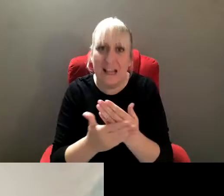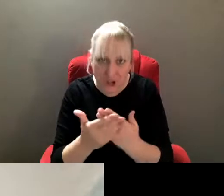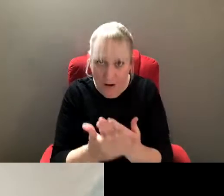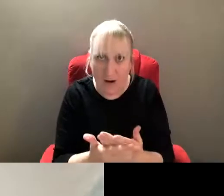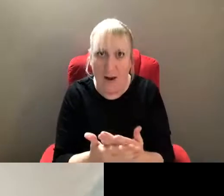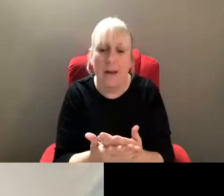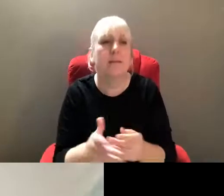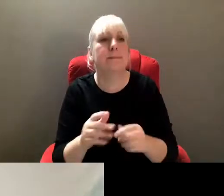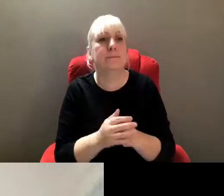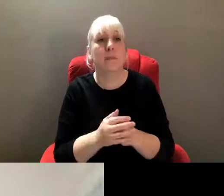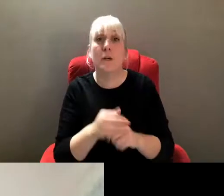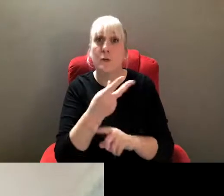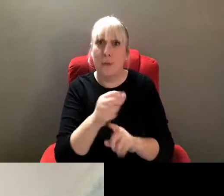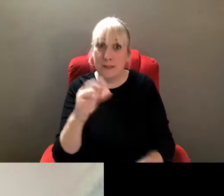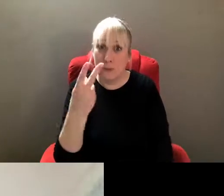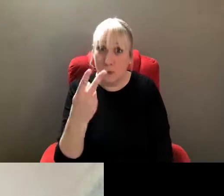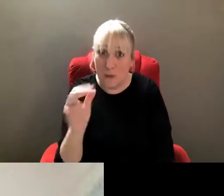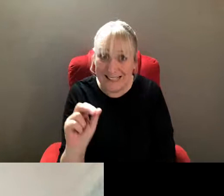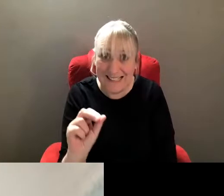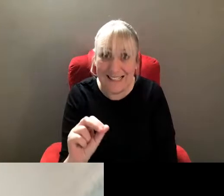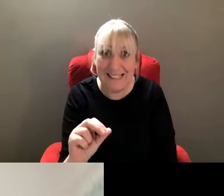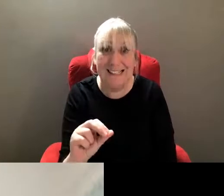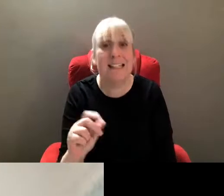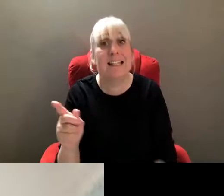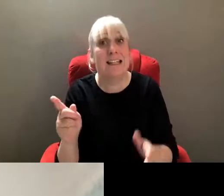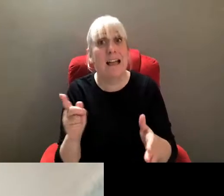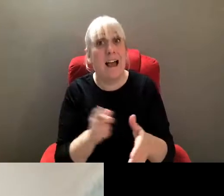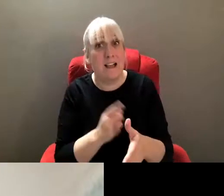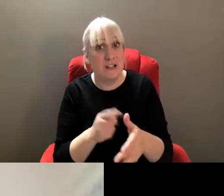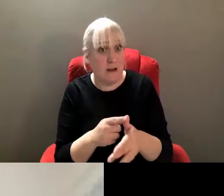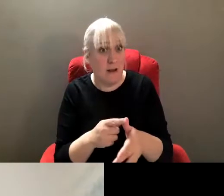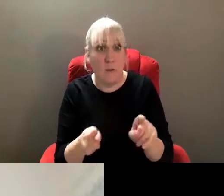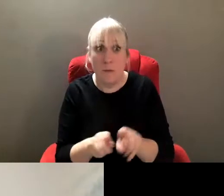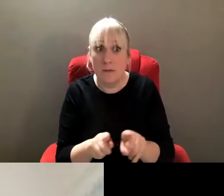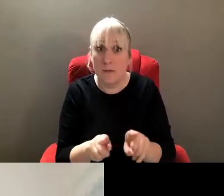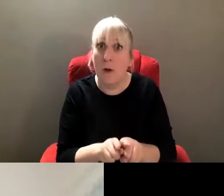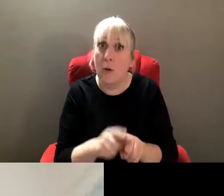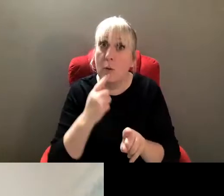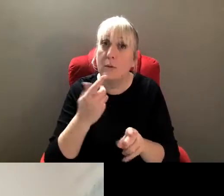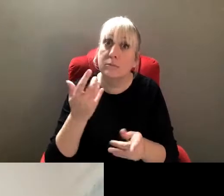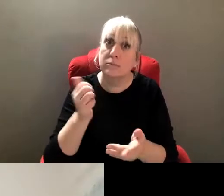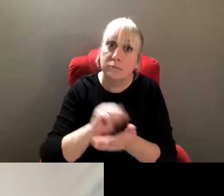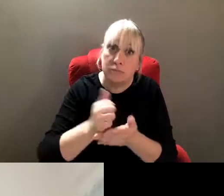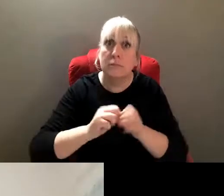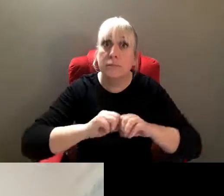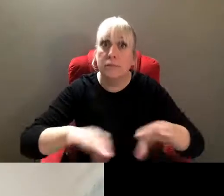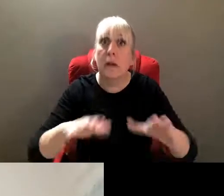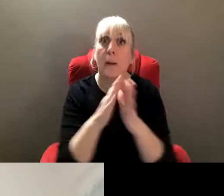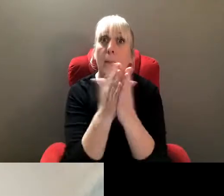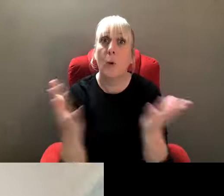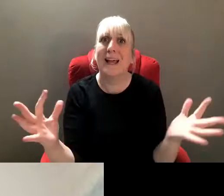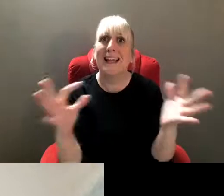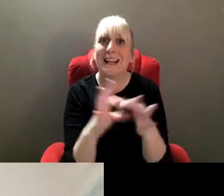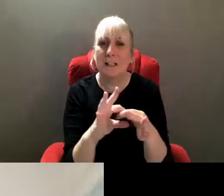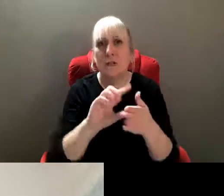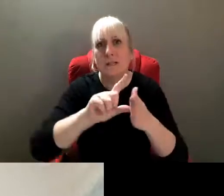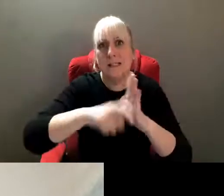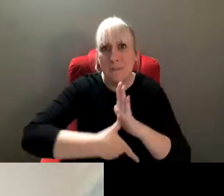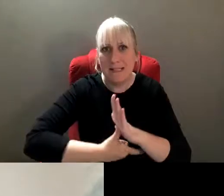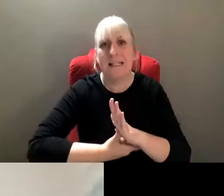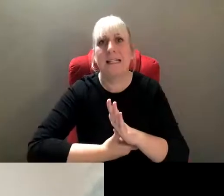and in 2020 asha hans also had a book related to disabilities gender and the trajectory